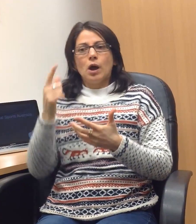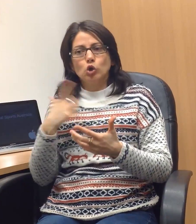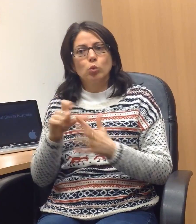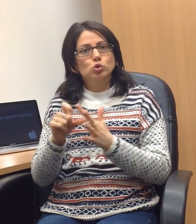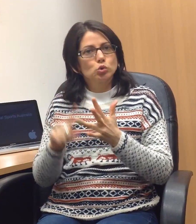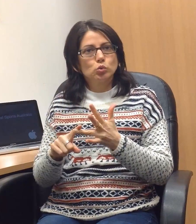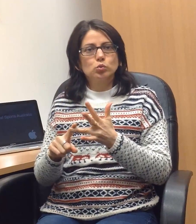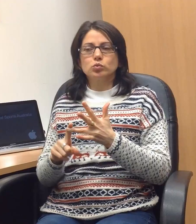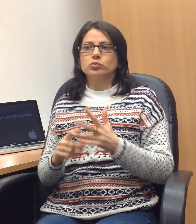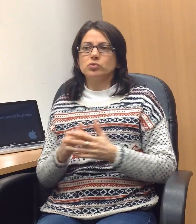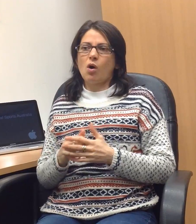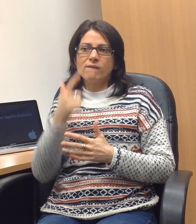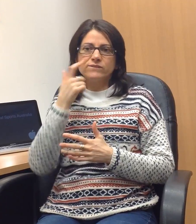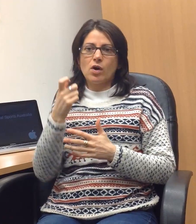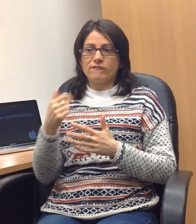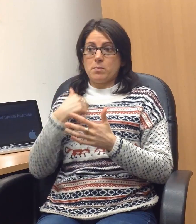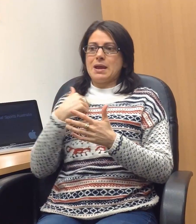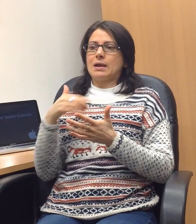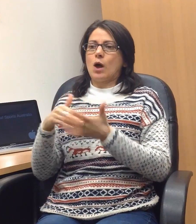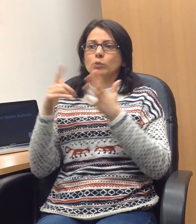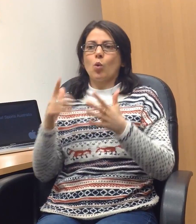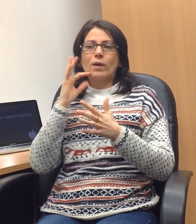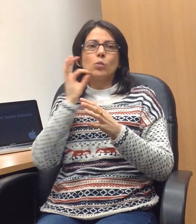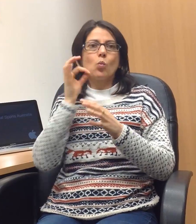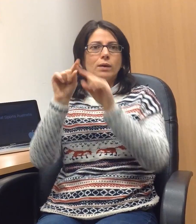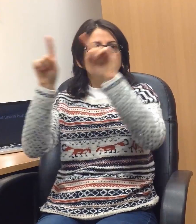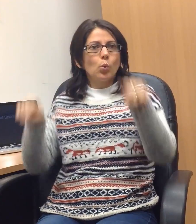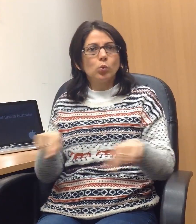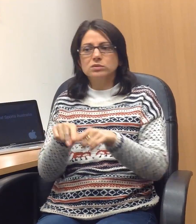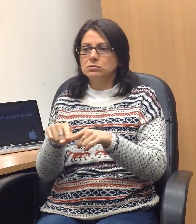I find for me that it helps a lot when we have a whiteboard